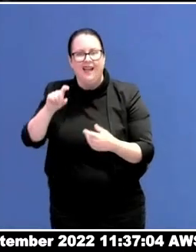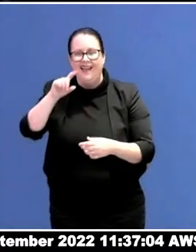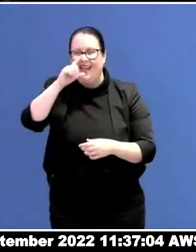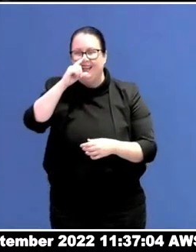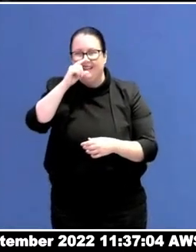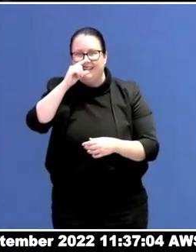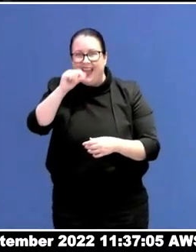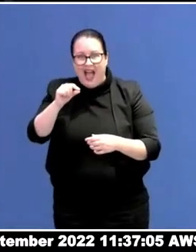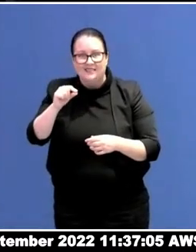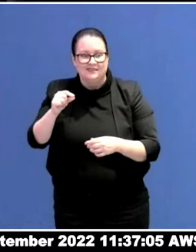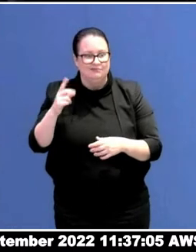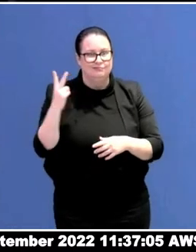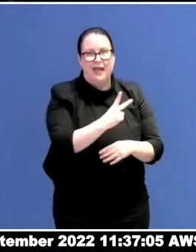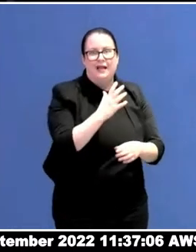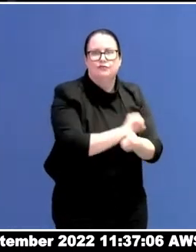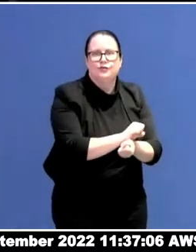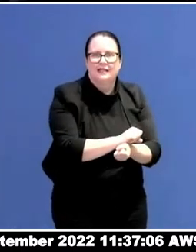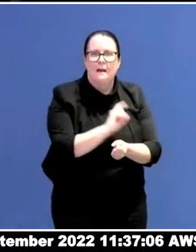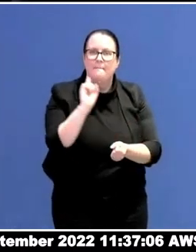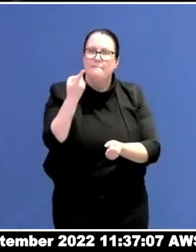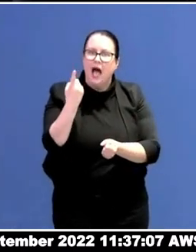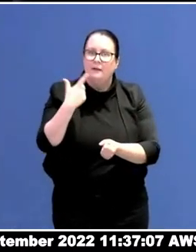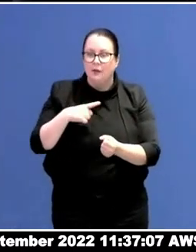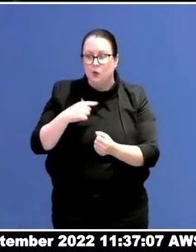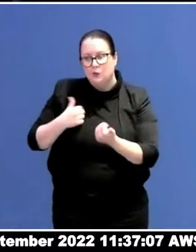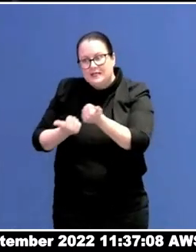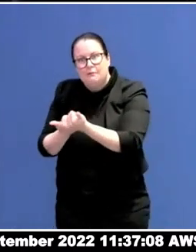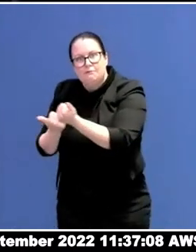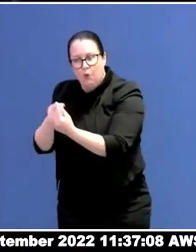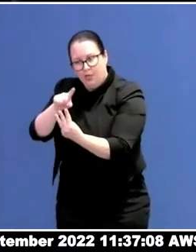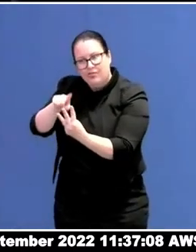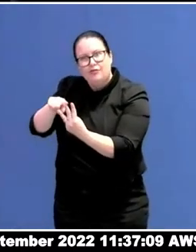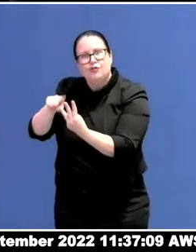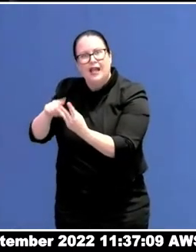MS McMAHON: Now, have you just given an example of one of the elements of the support